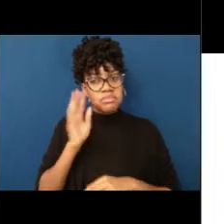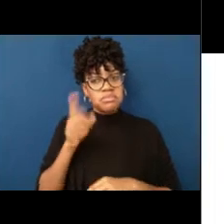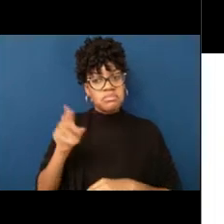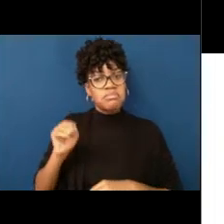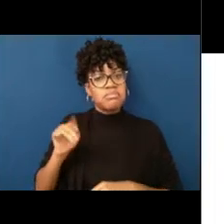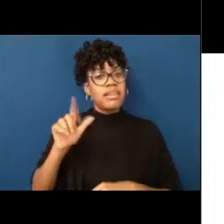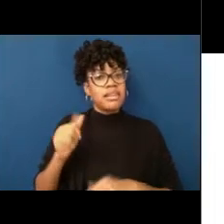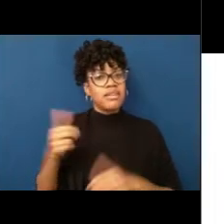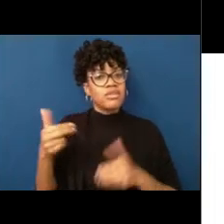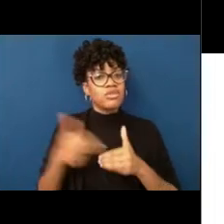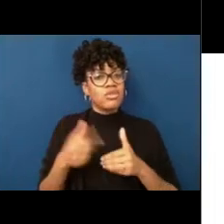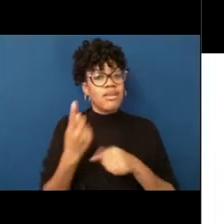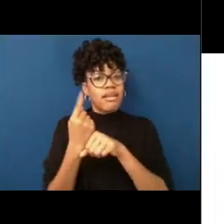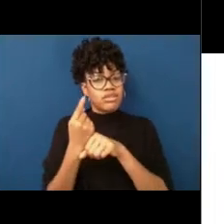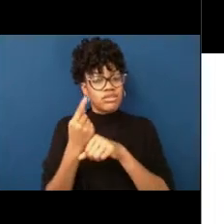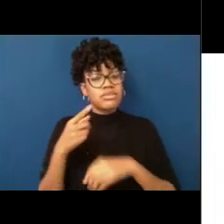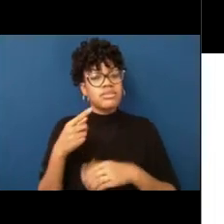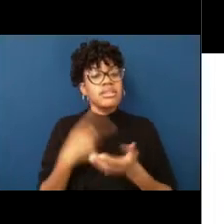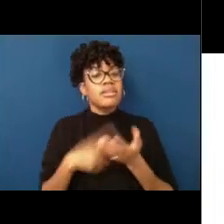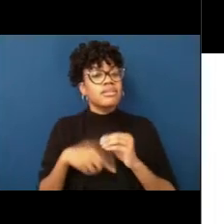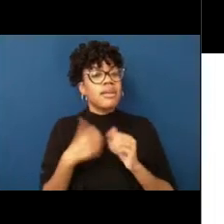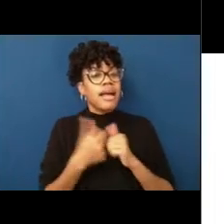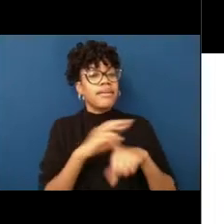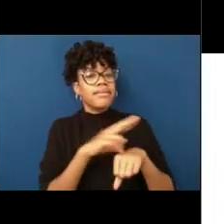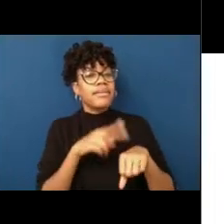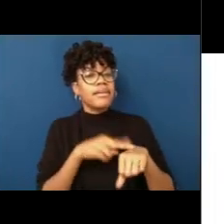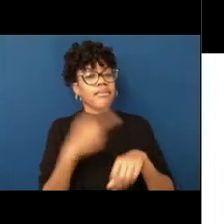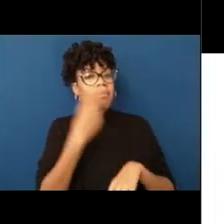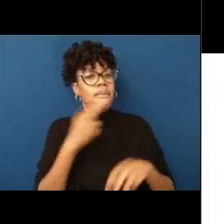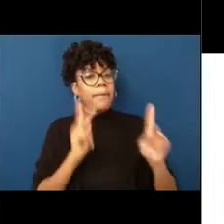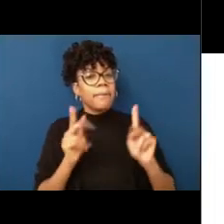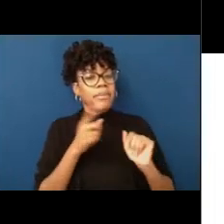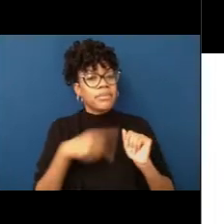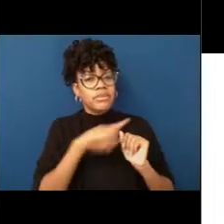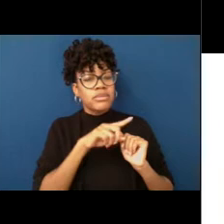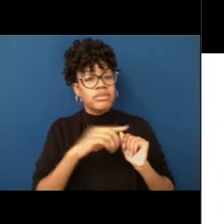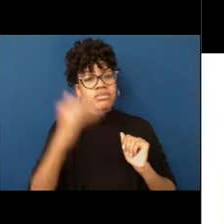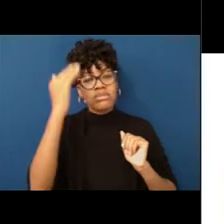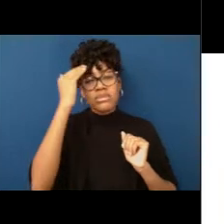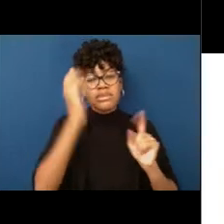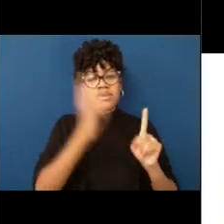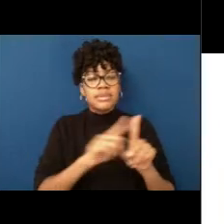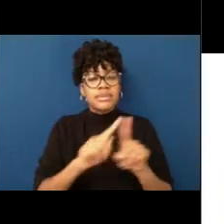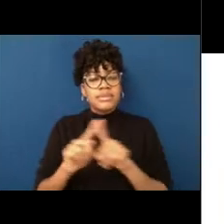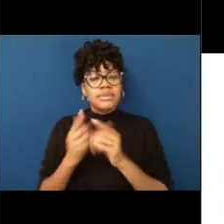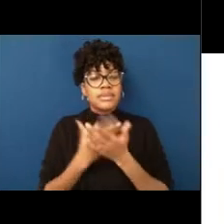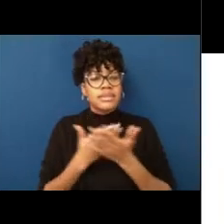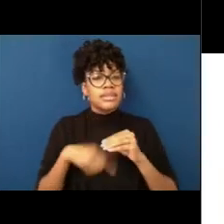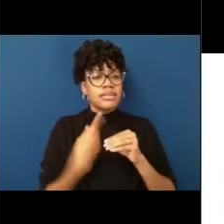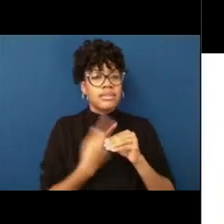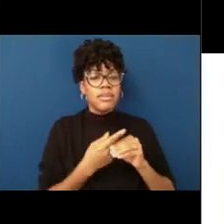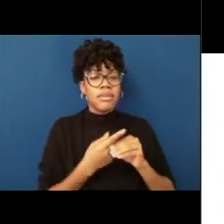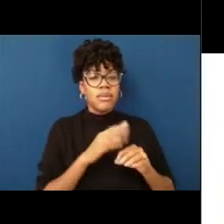shared ecological and cultural observations and knowledge across time and space. She was a popular speaker,